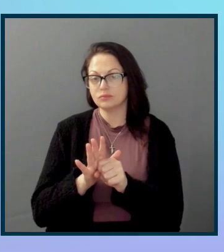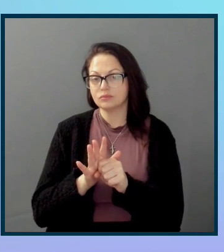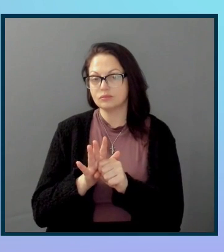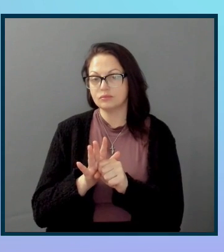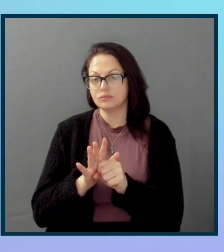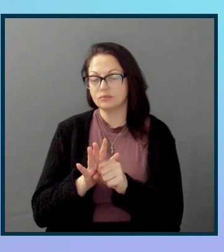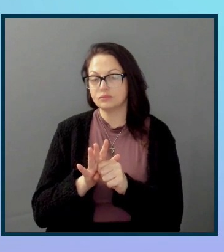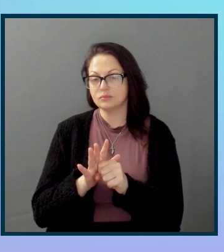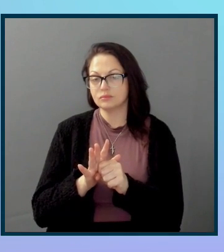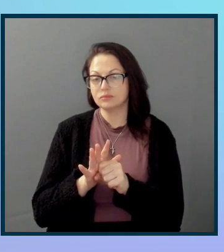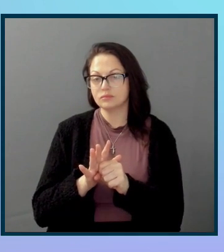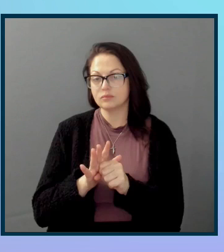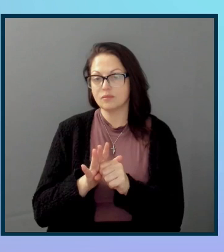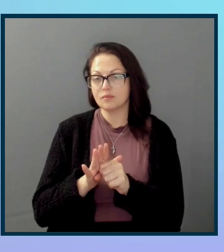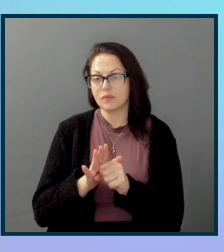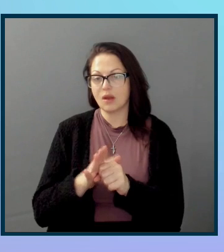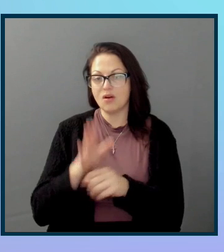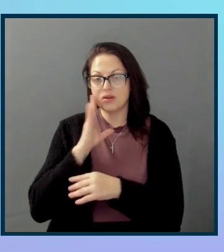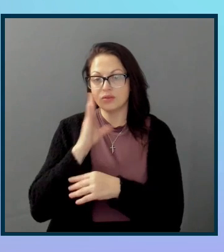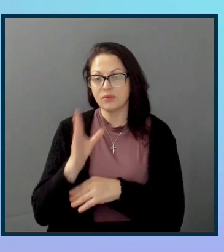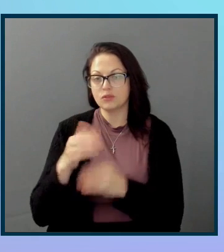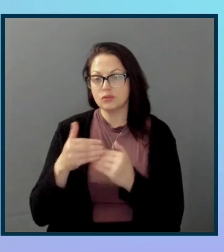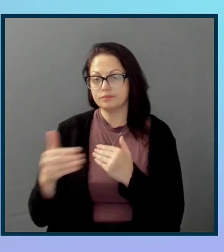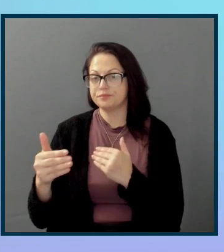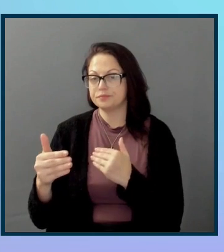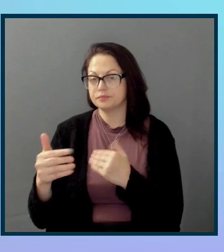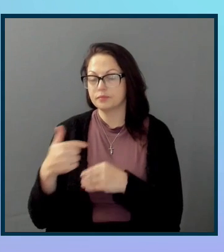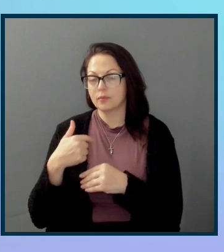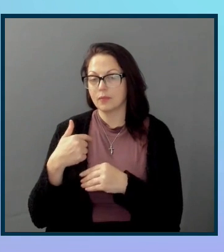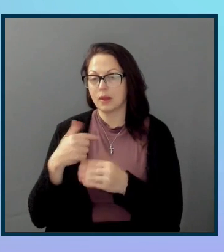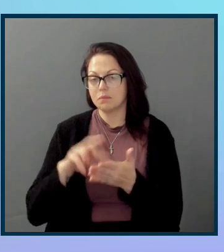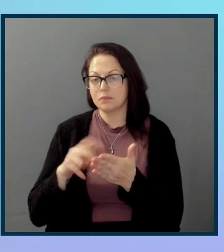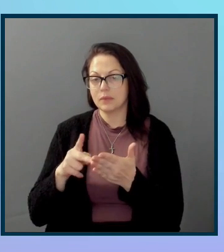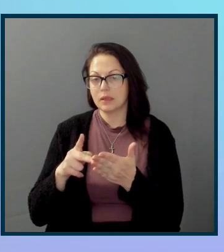for the foreseeable future and beyond. I think really means that we are moving into a future